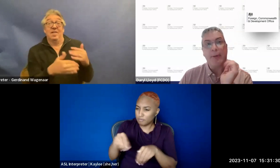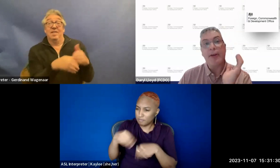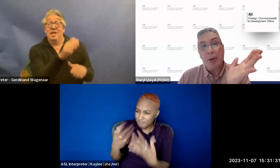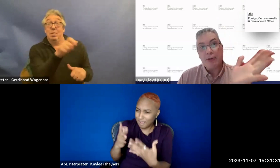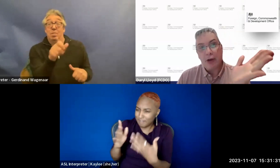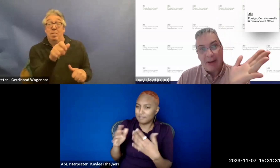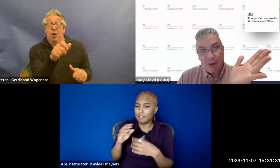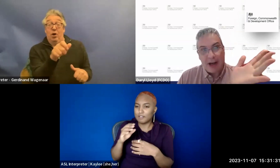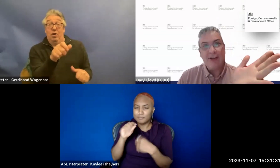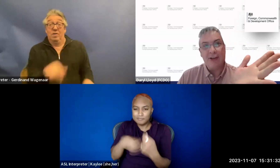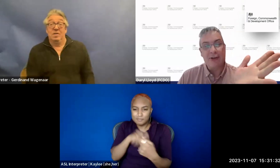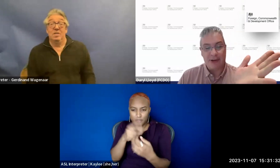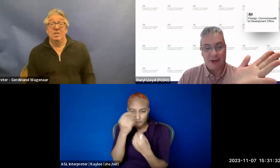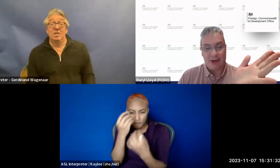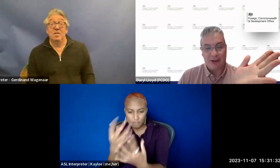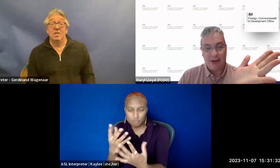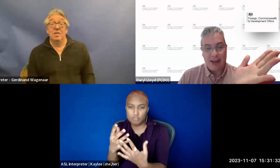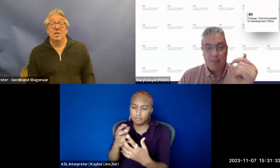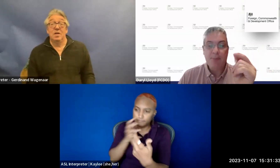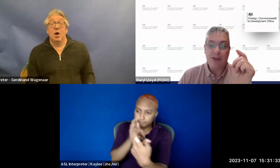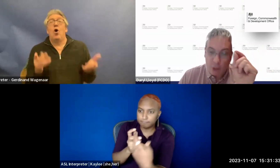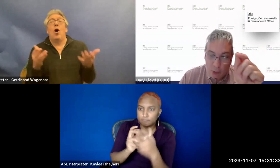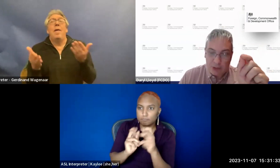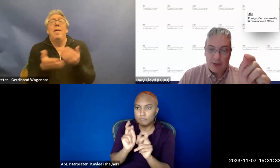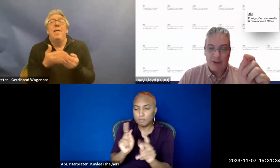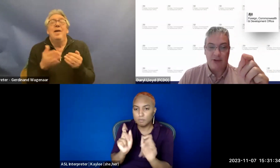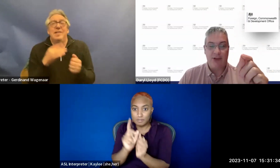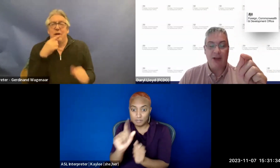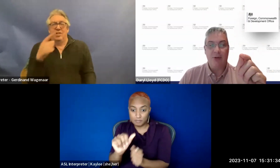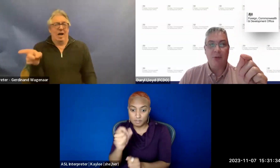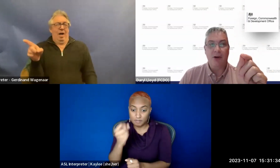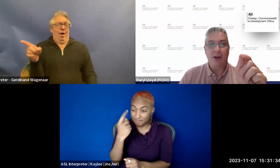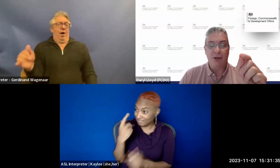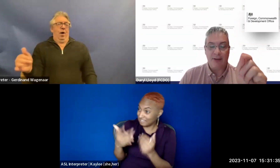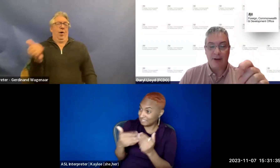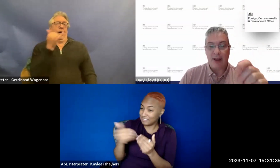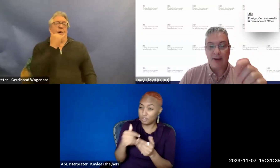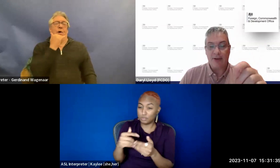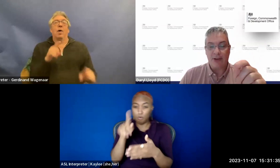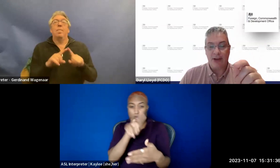It's easy to criticise, but it's also easy to see why humanitarian agencies